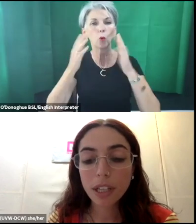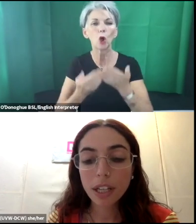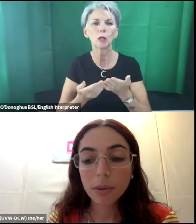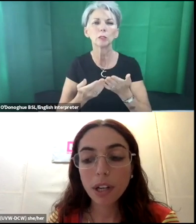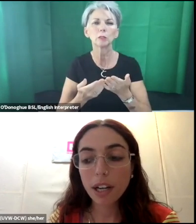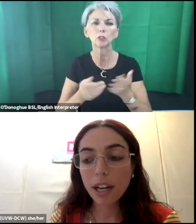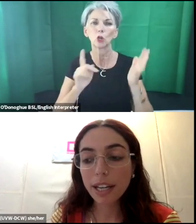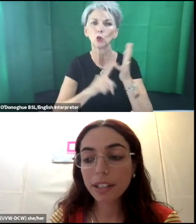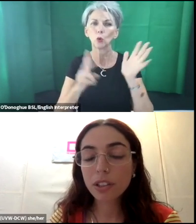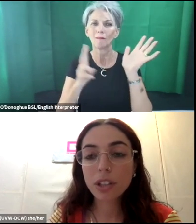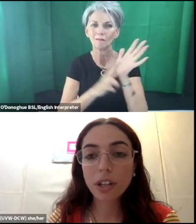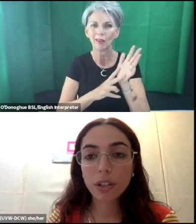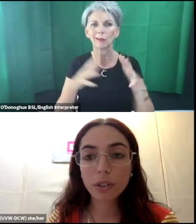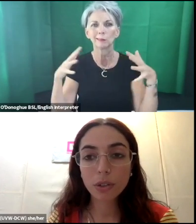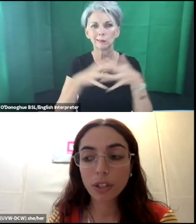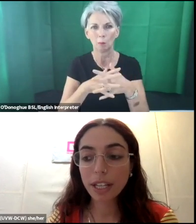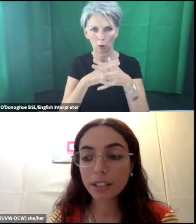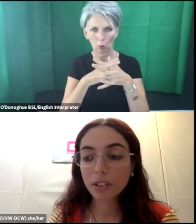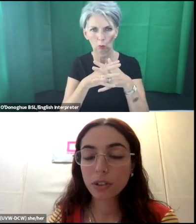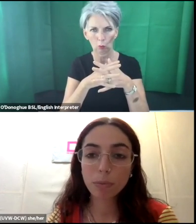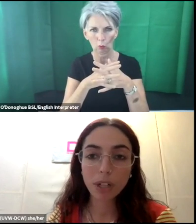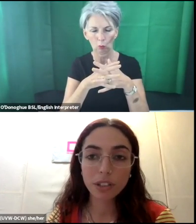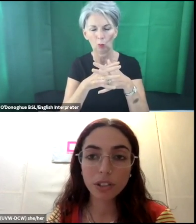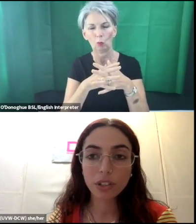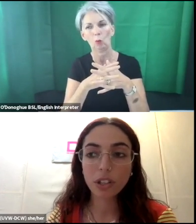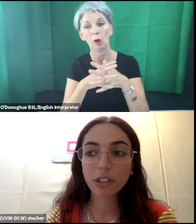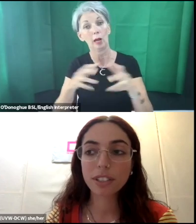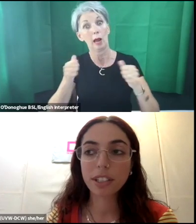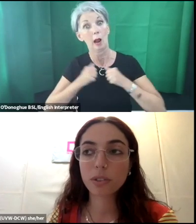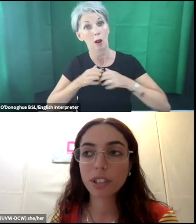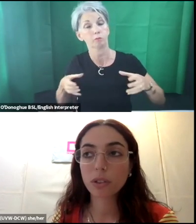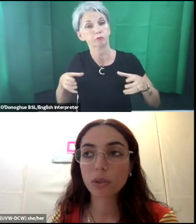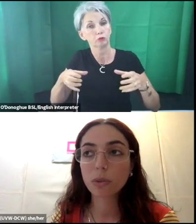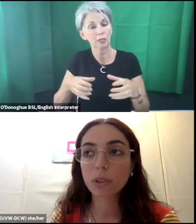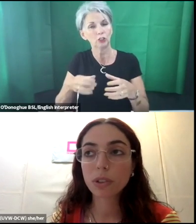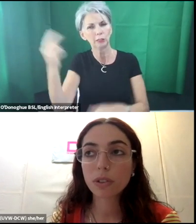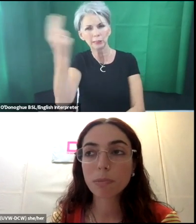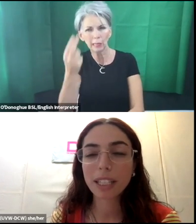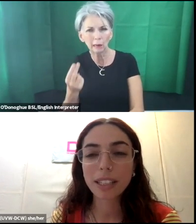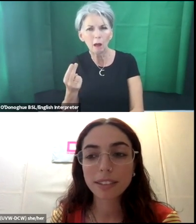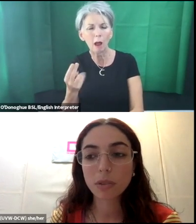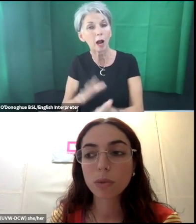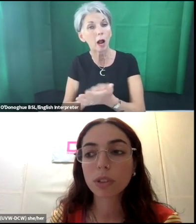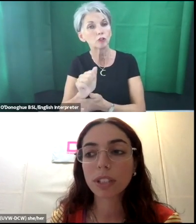In the branch – Designers and Cultural Workers– my elected role